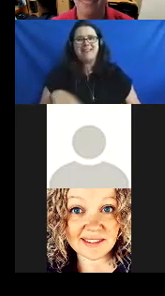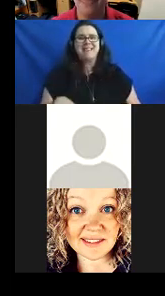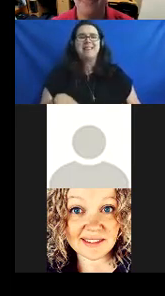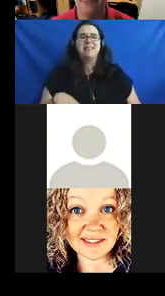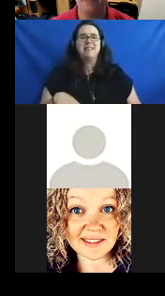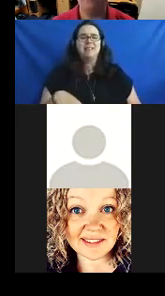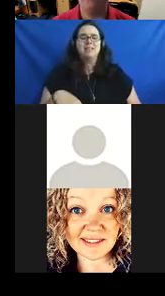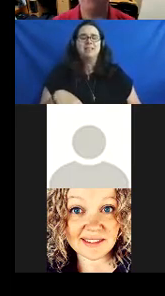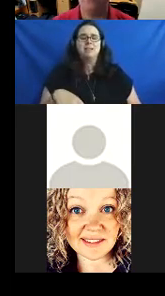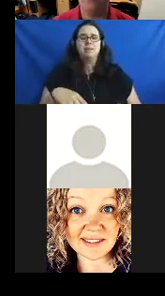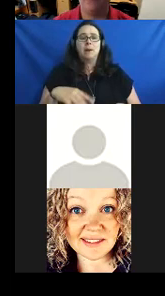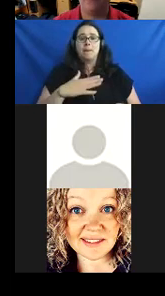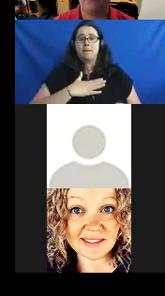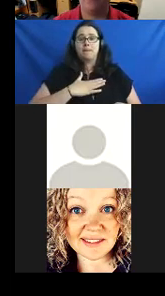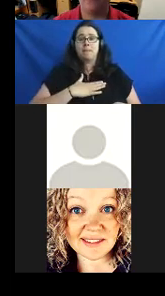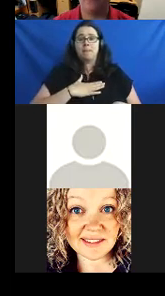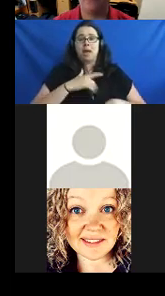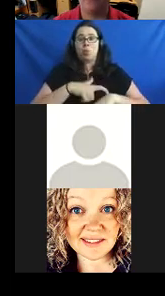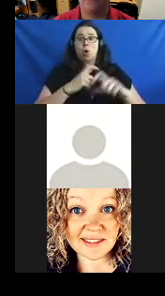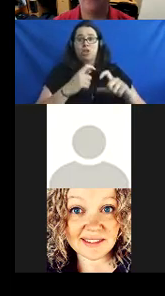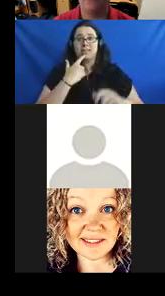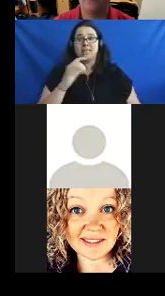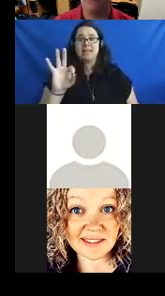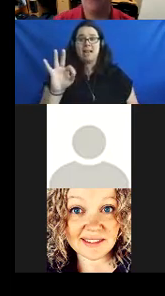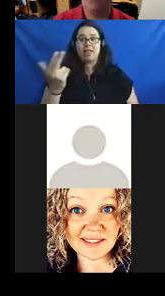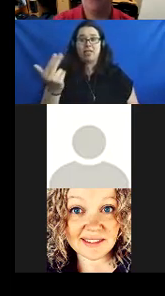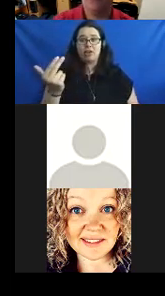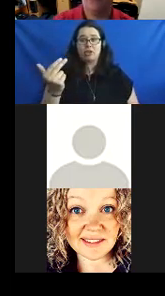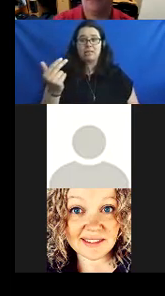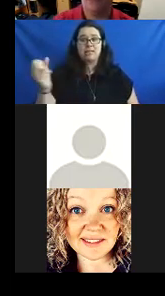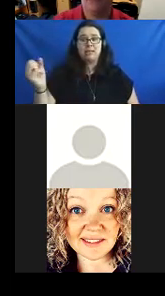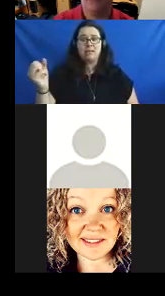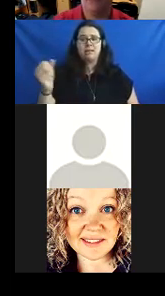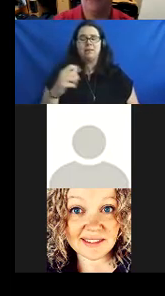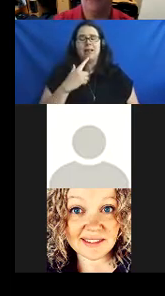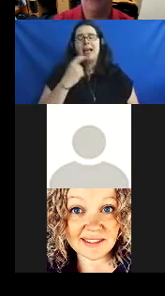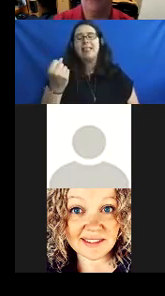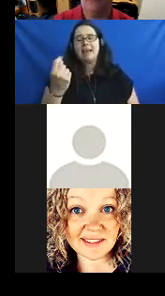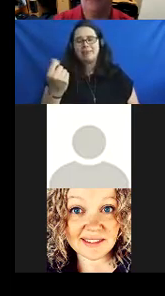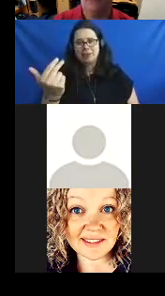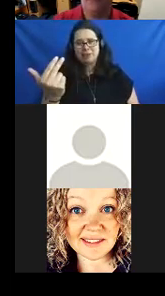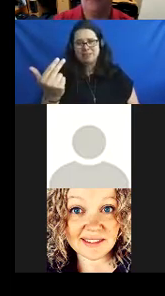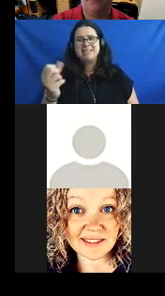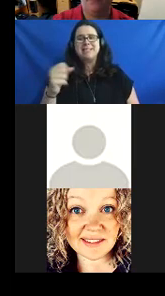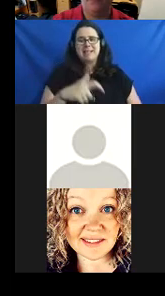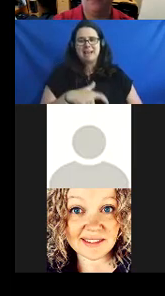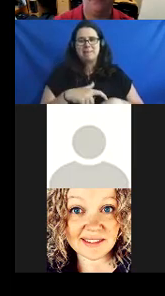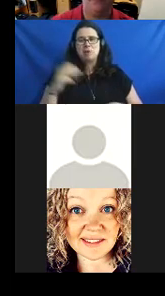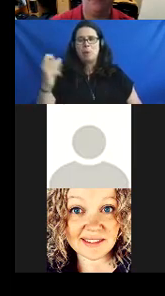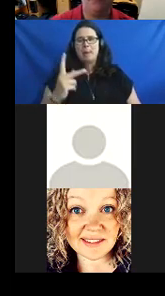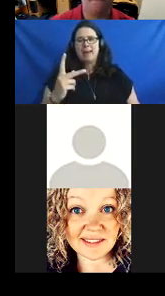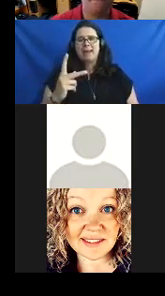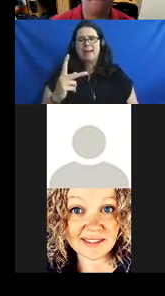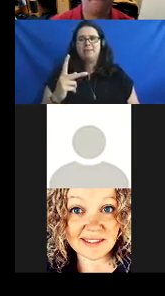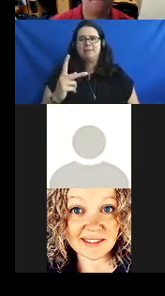13 SO LET'S HEAD BACK IN ABOUT THREE TO